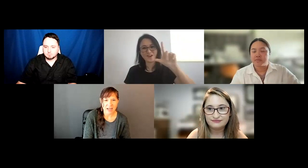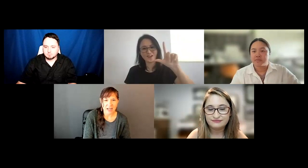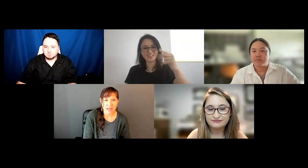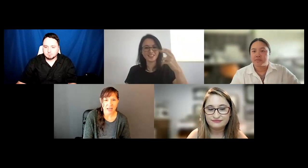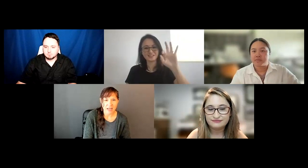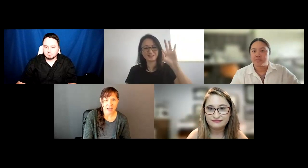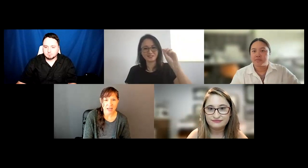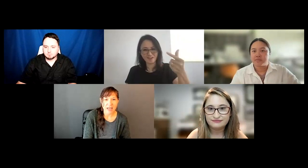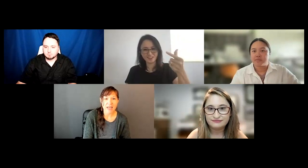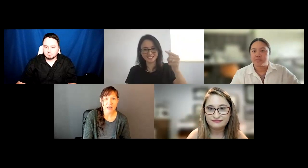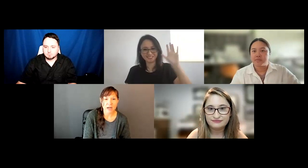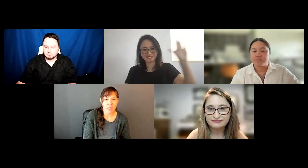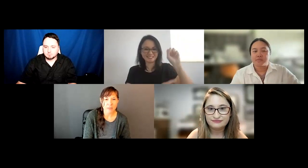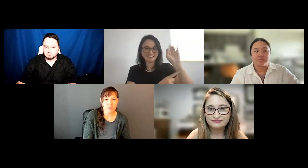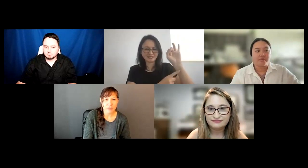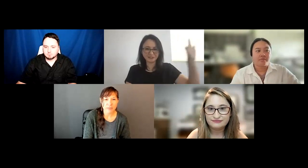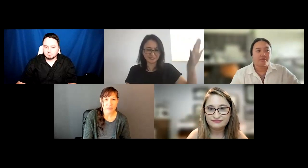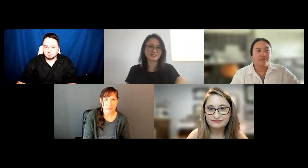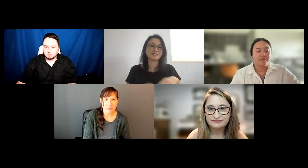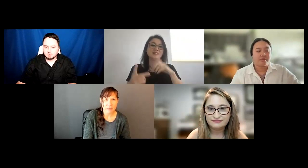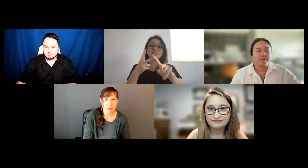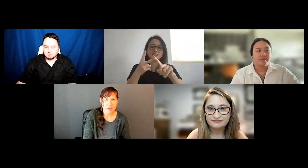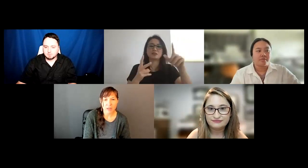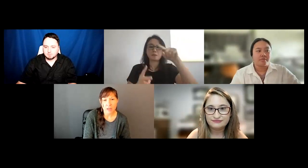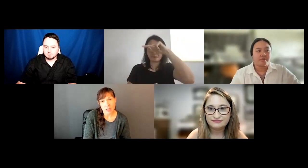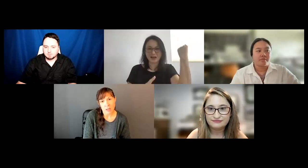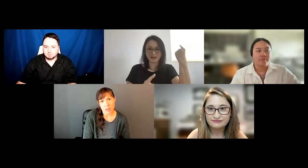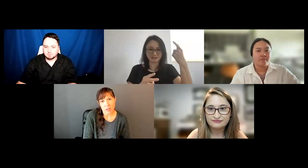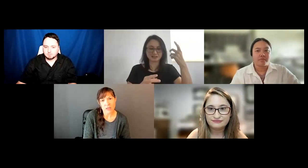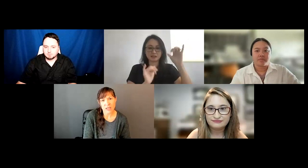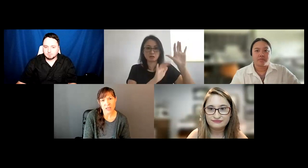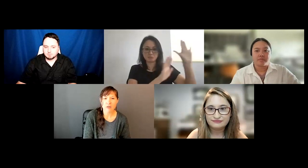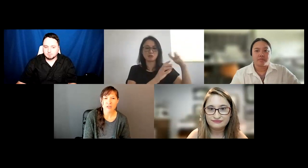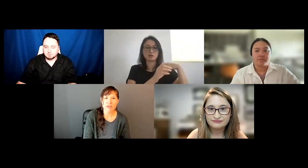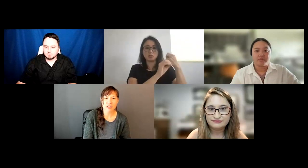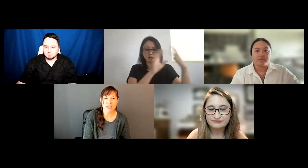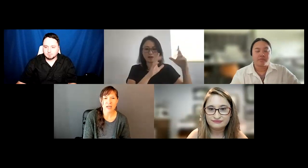we're well known for karl the fog up in San Francisco. And then the second color we used was black.